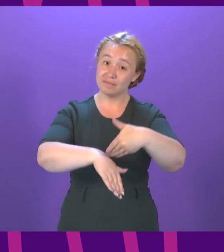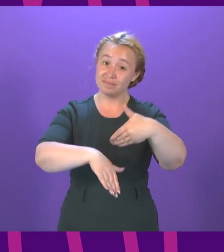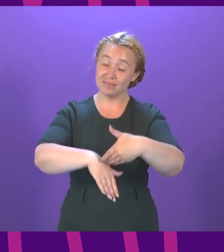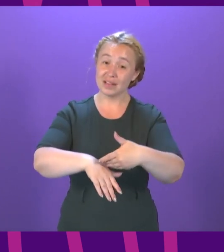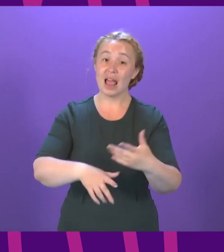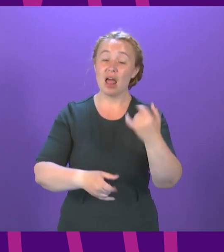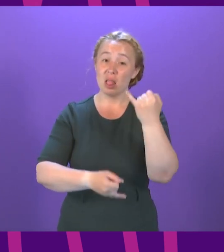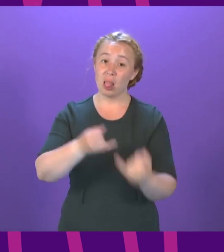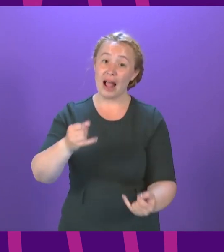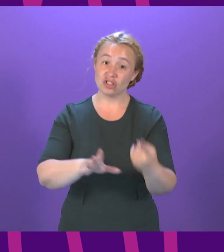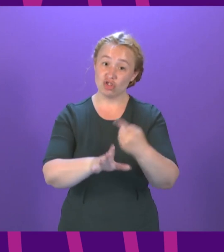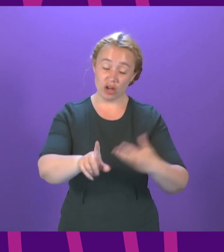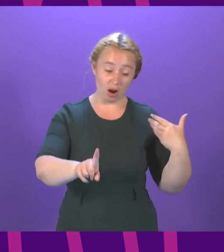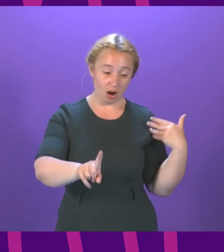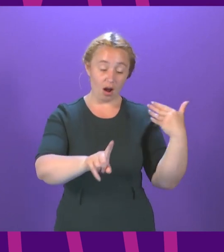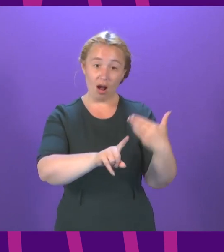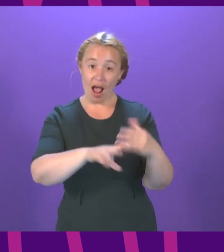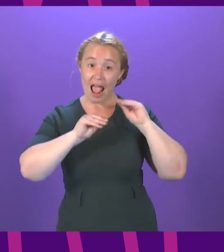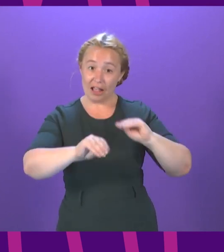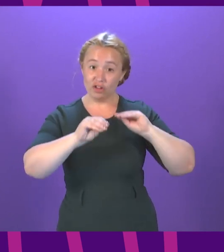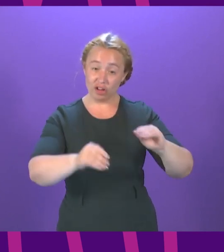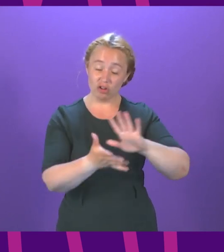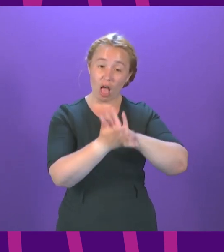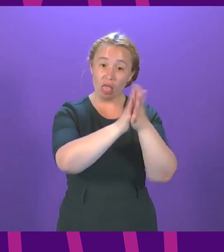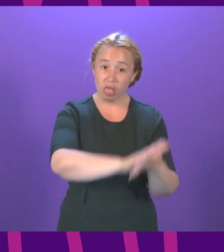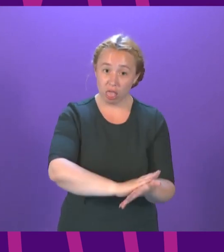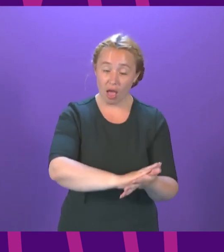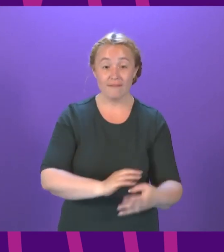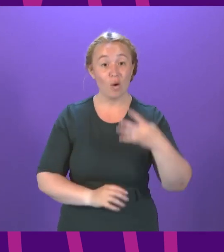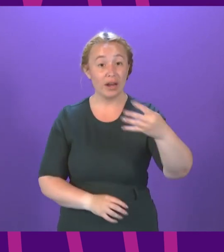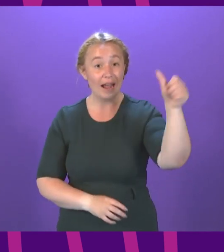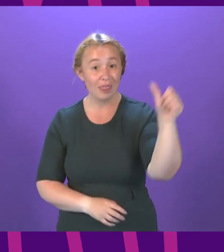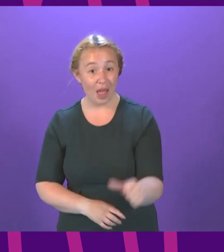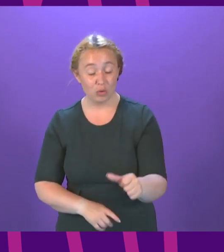Will the First Minister take specific action to get those 9,000 young Scots vaccinated